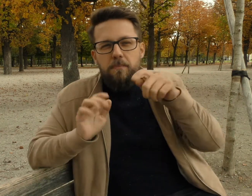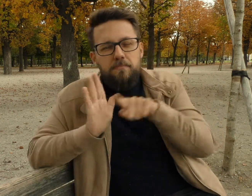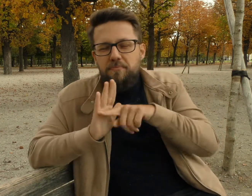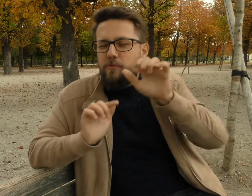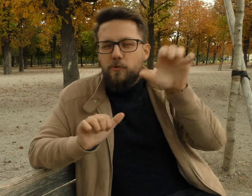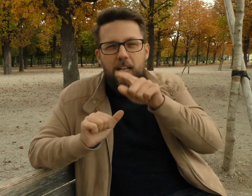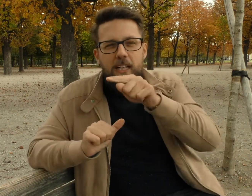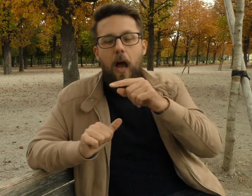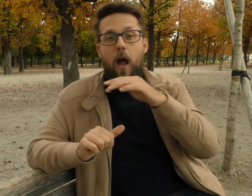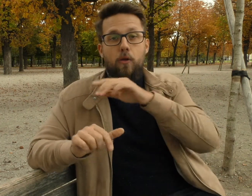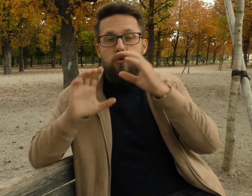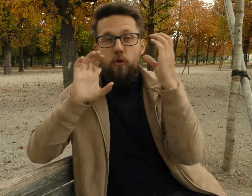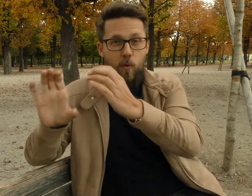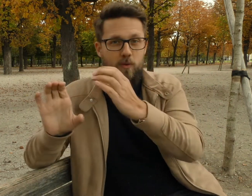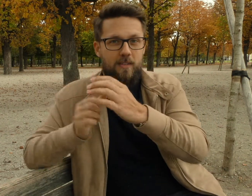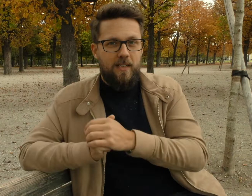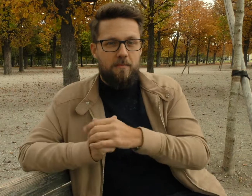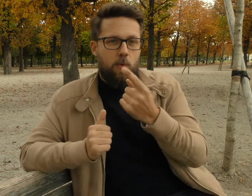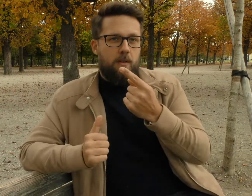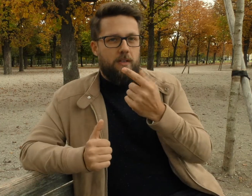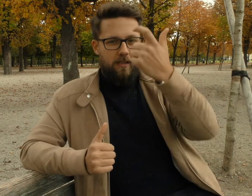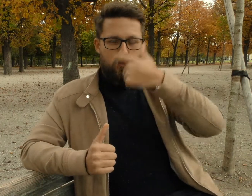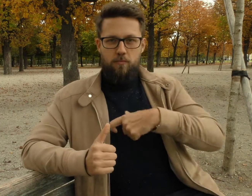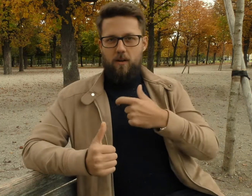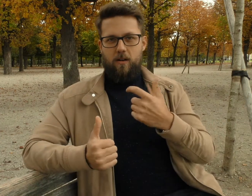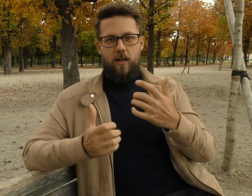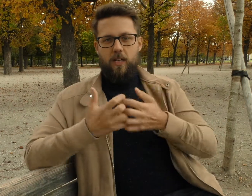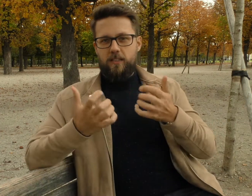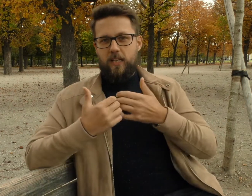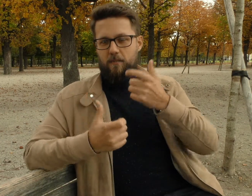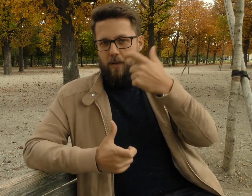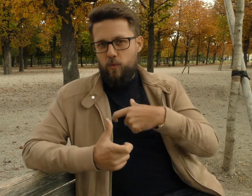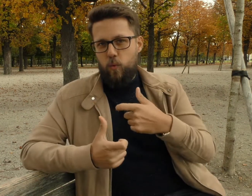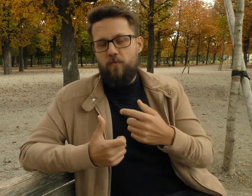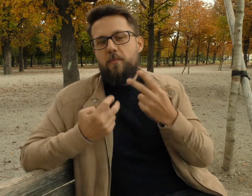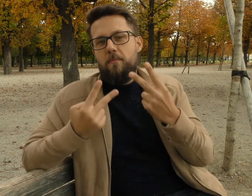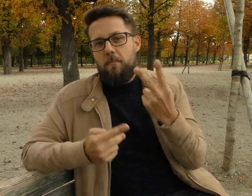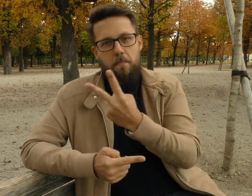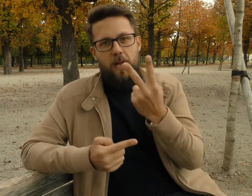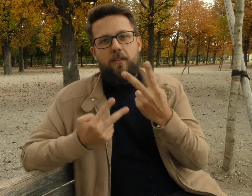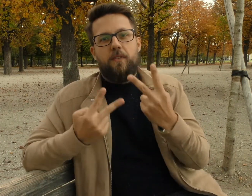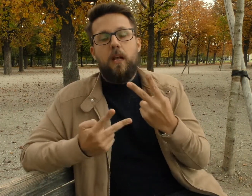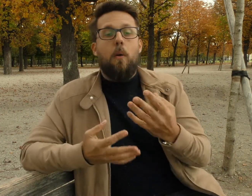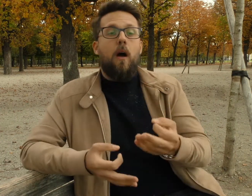that's terrible?" And people watch it anyway. Die Leute erzählen dann auch über mich als Person. And both is important.